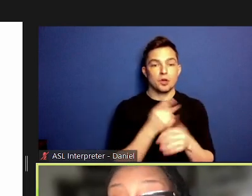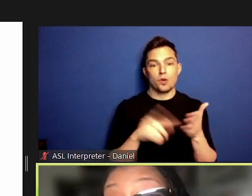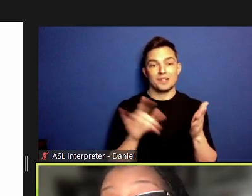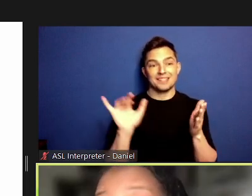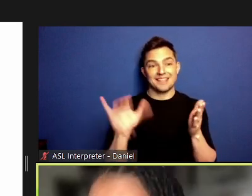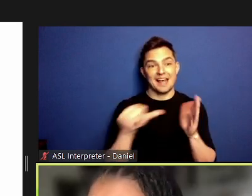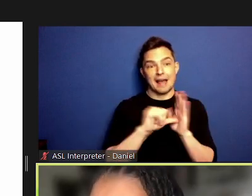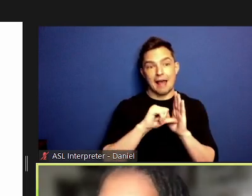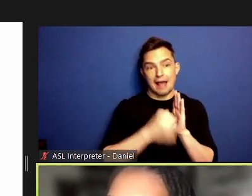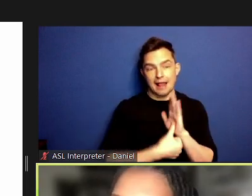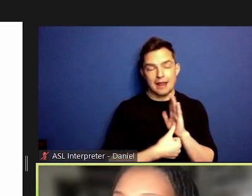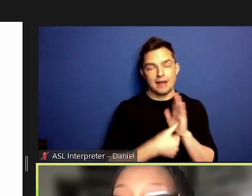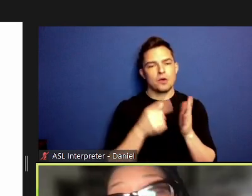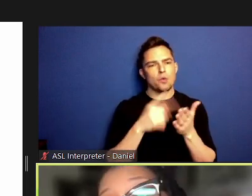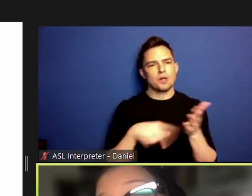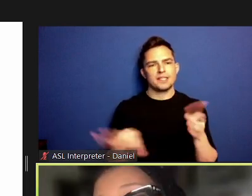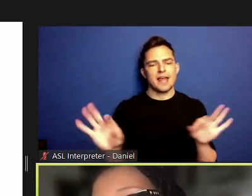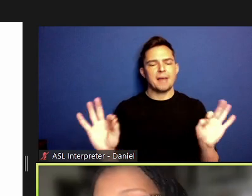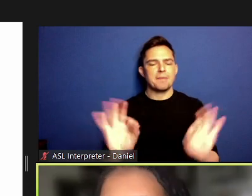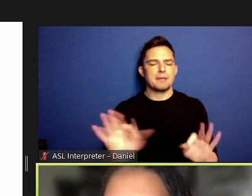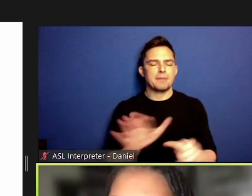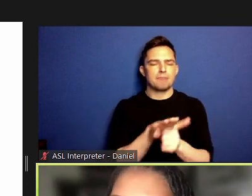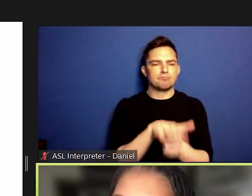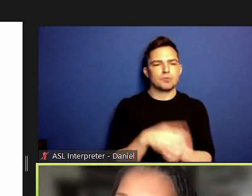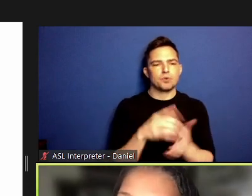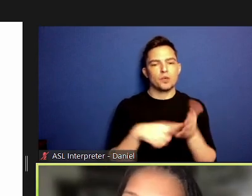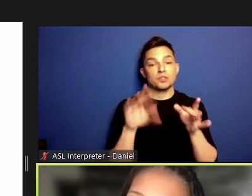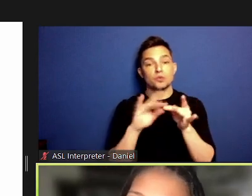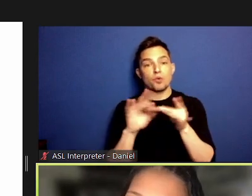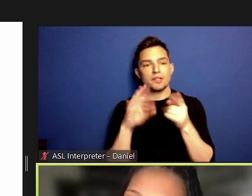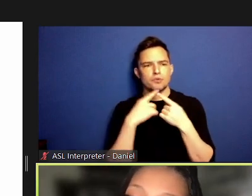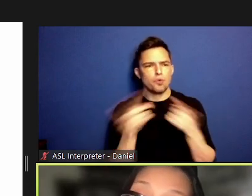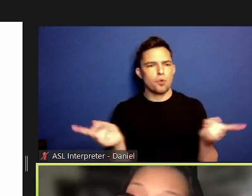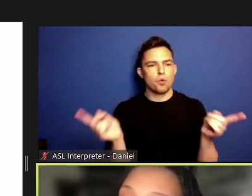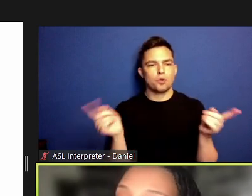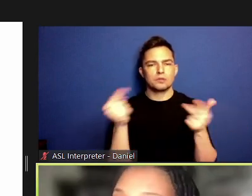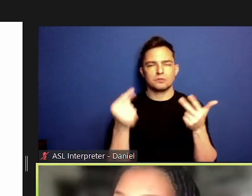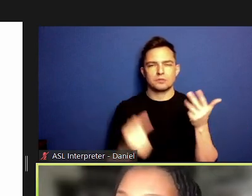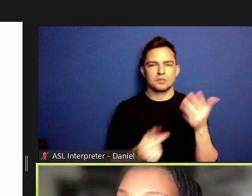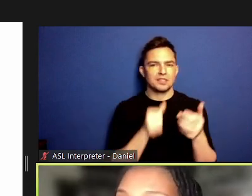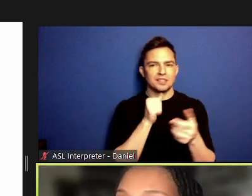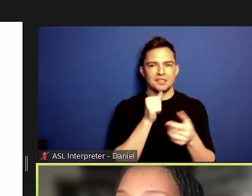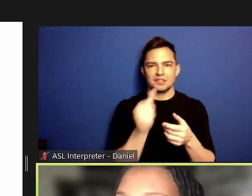does it minimize? What story does it tell? Right. It's not far-reaching to think that